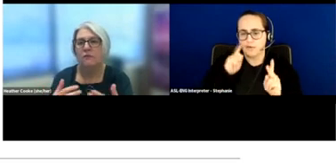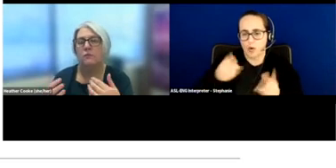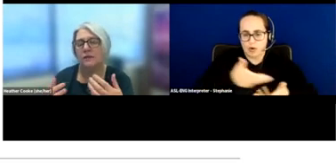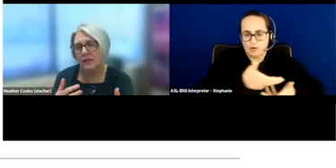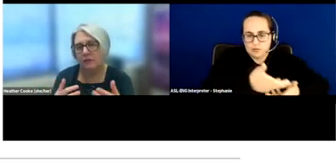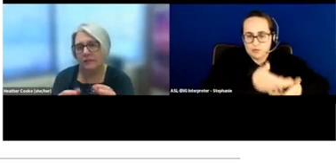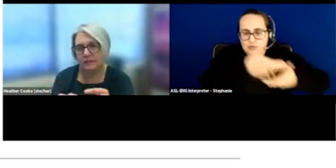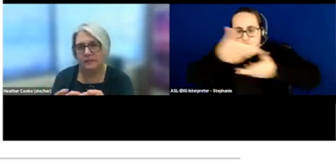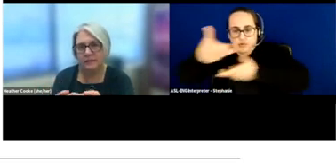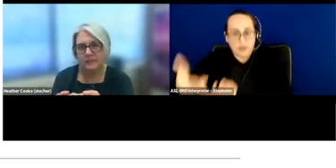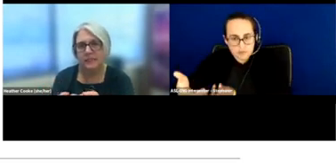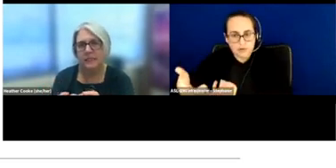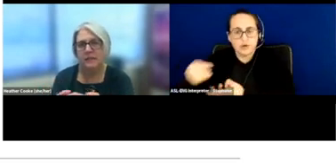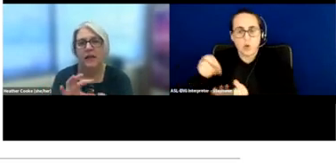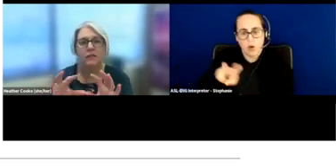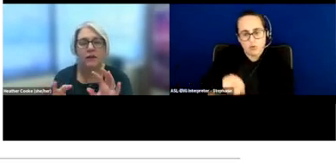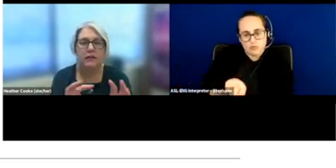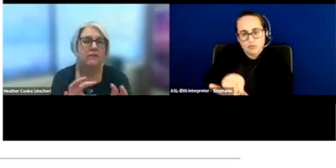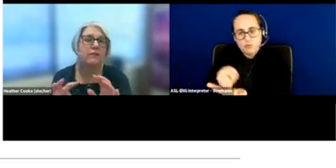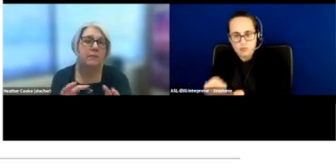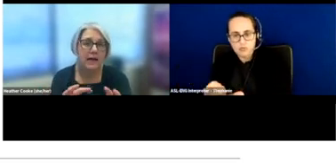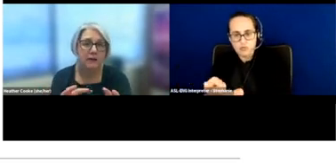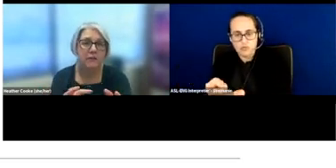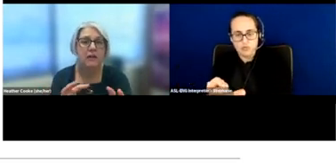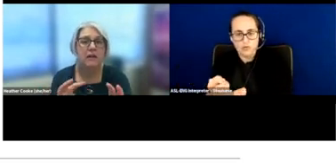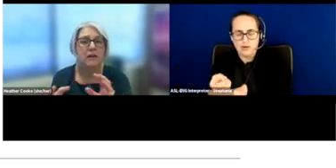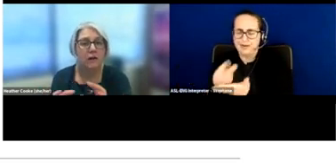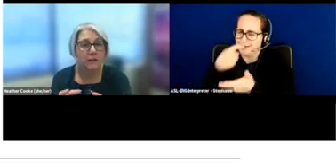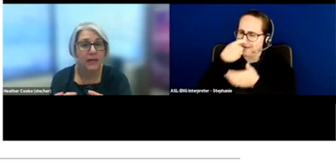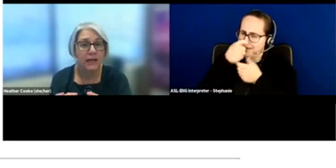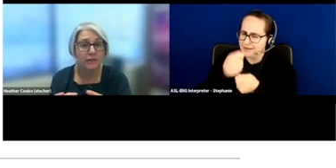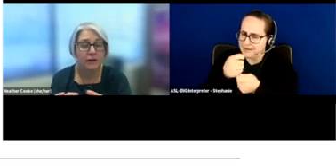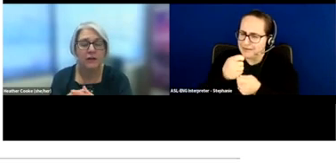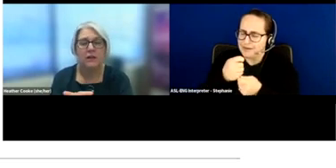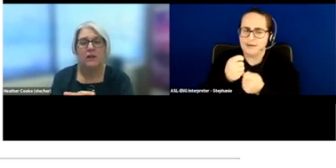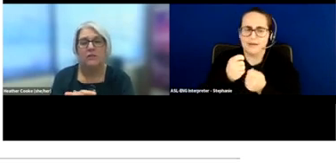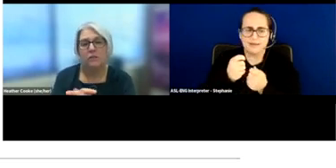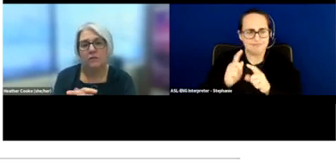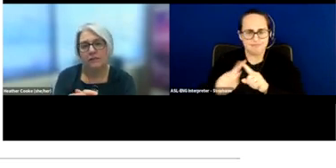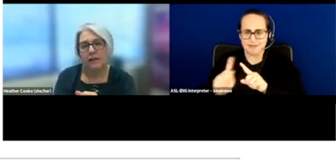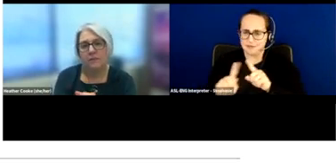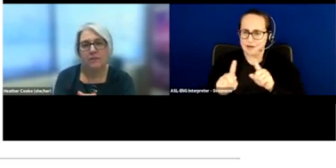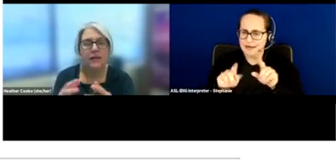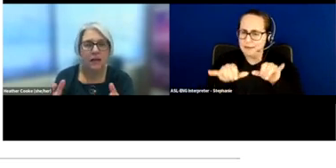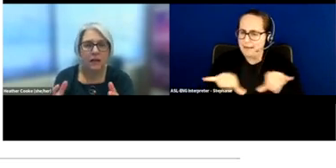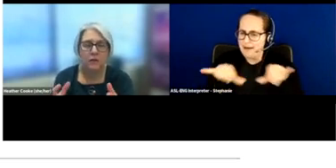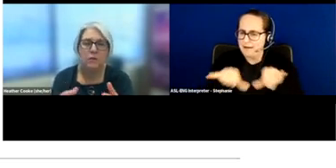it was really interesting to see the healthcare it's different patterns of helping behaviour. So, for example, Leah, who was